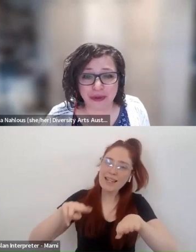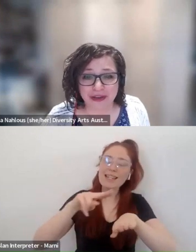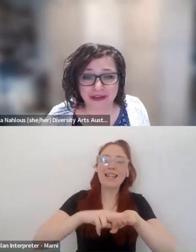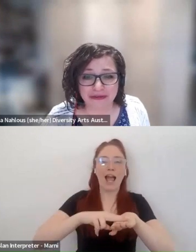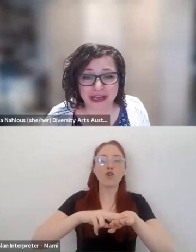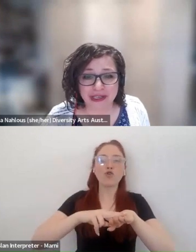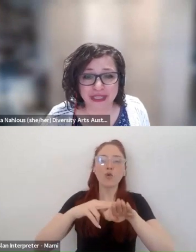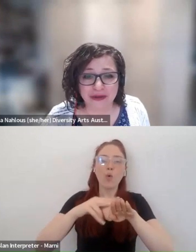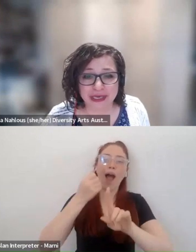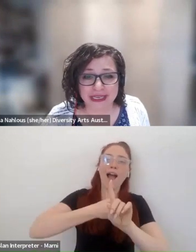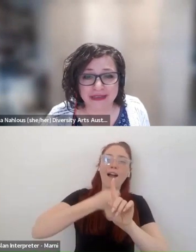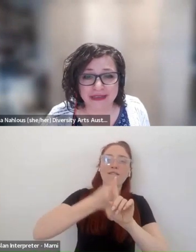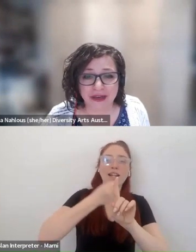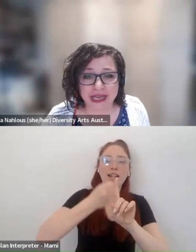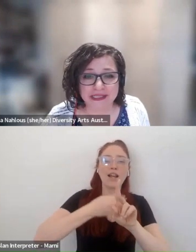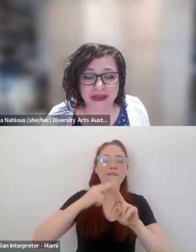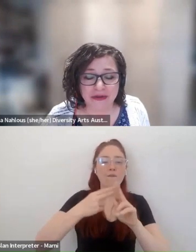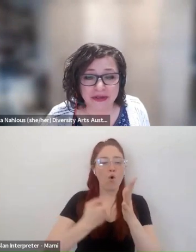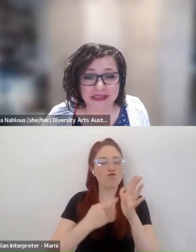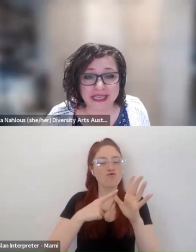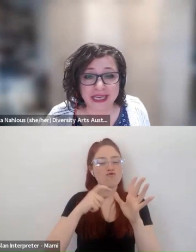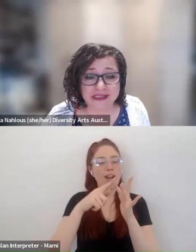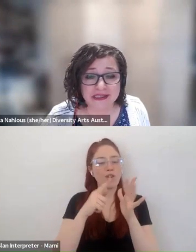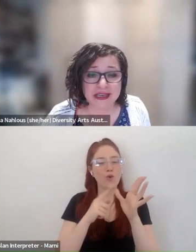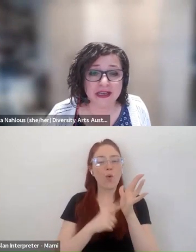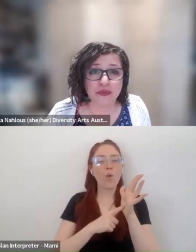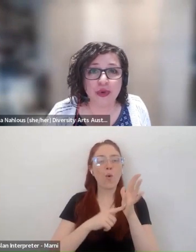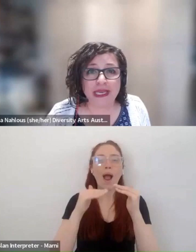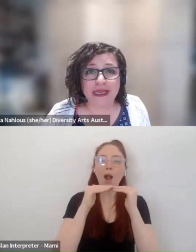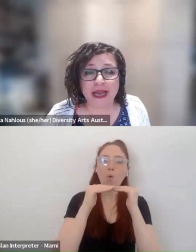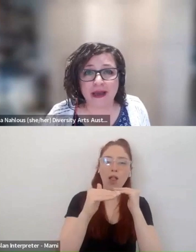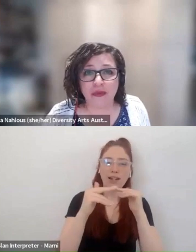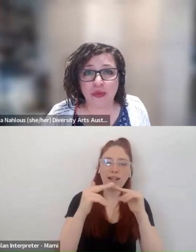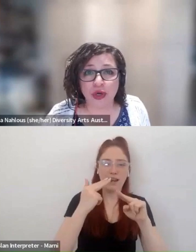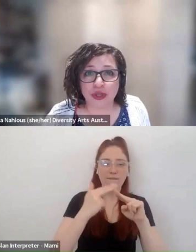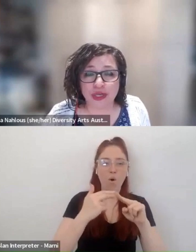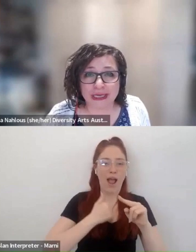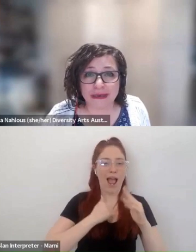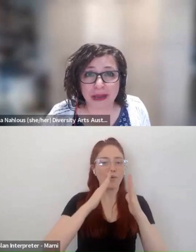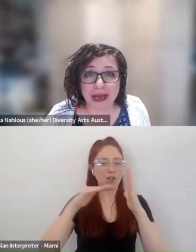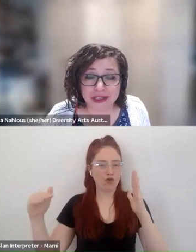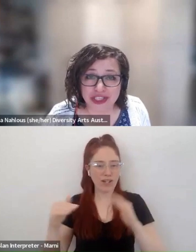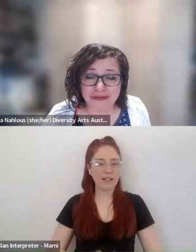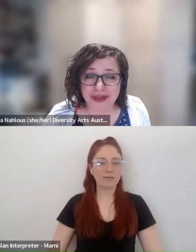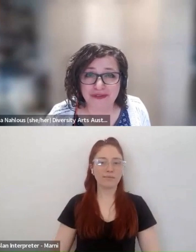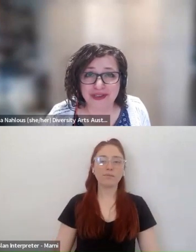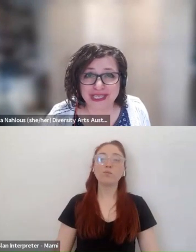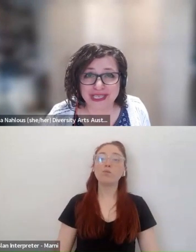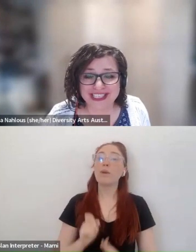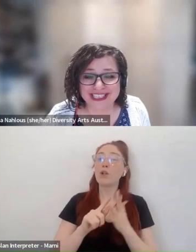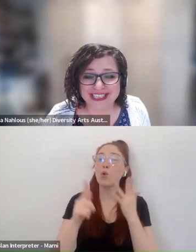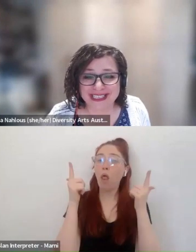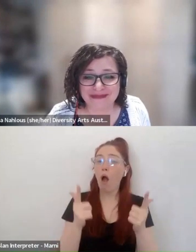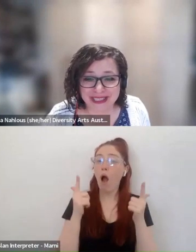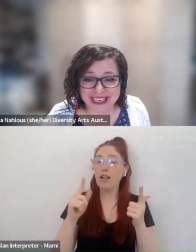migrant racial equity in the creative sector sectors. We work a lot in partnership with First Nations and disability